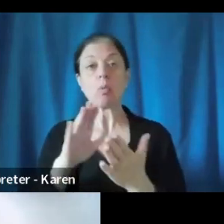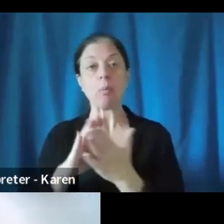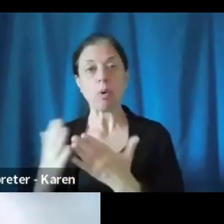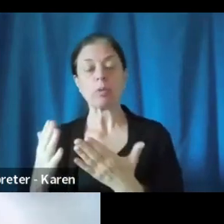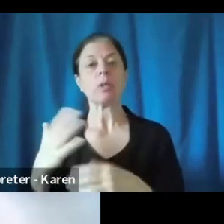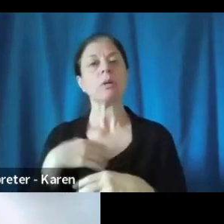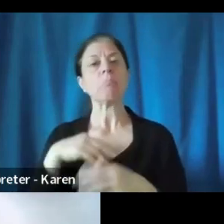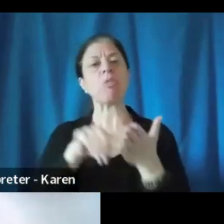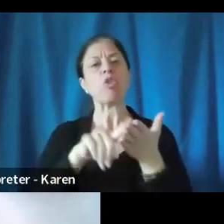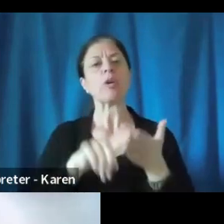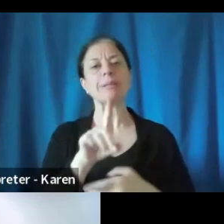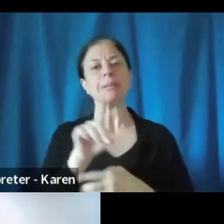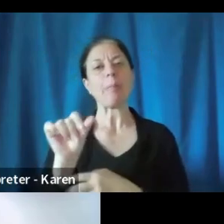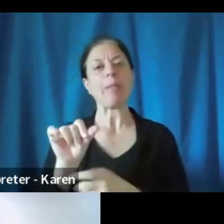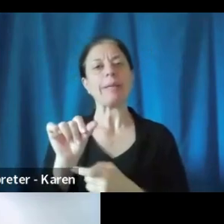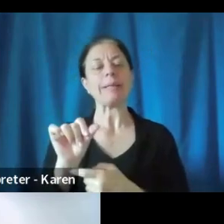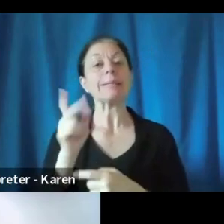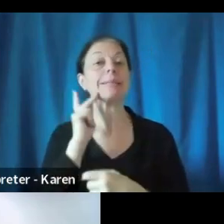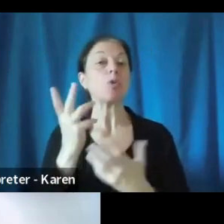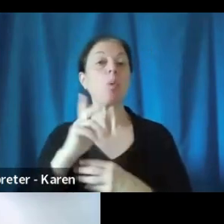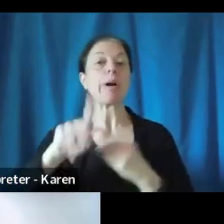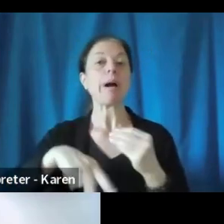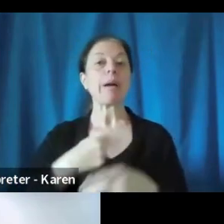any say in collection development policy, whether ebooks or physical books